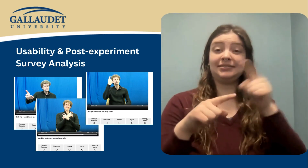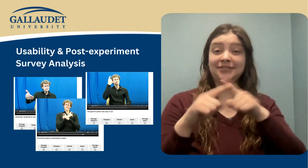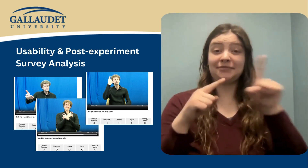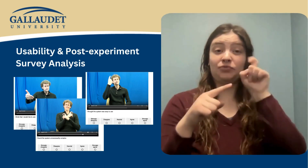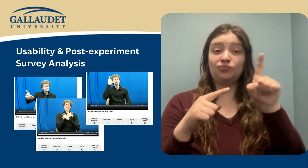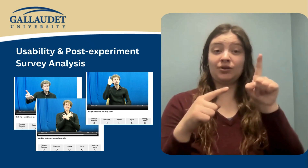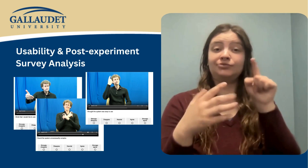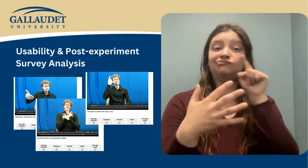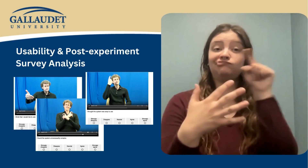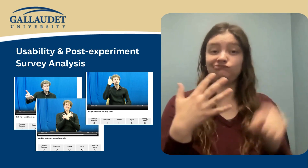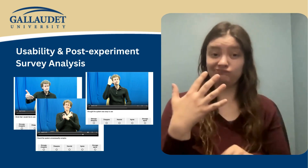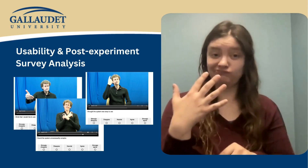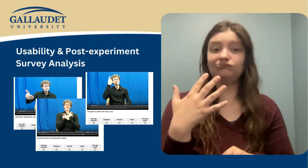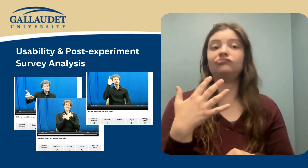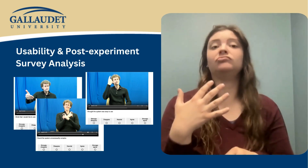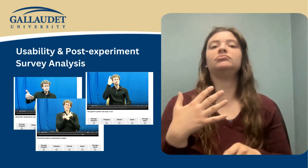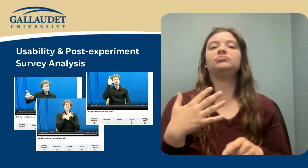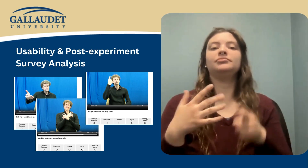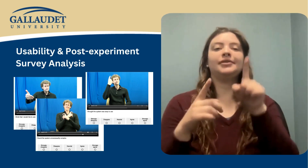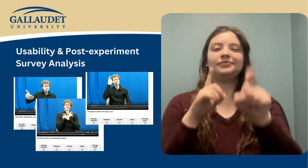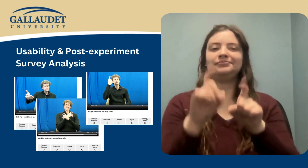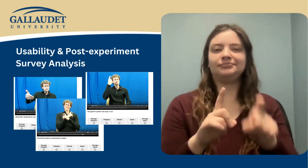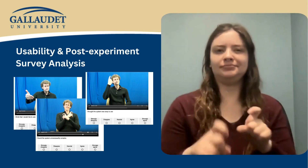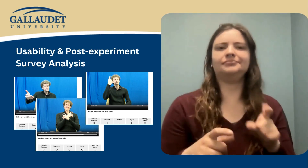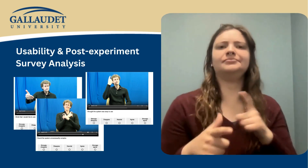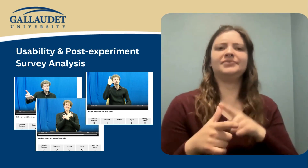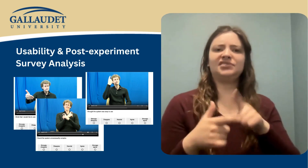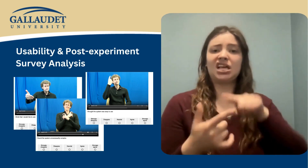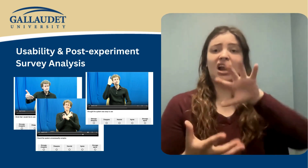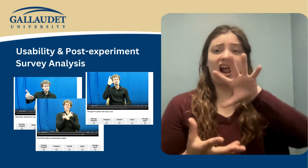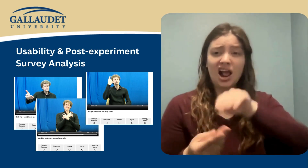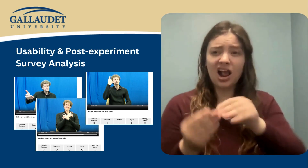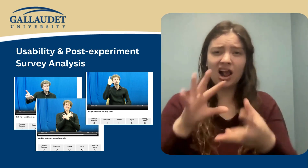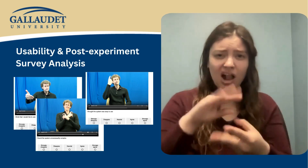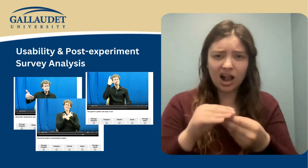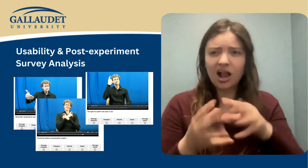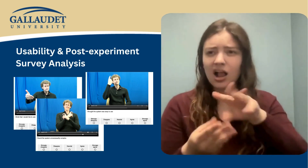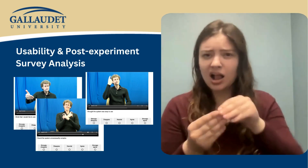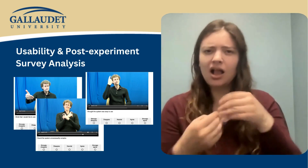between 0 and 100. Participants were given the choice between the written English SUS,